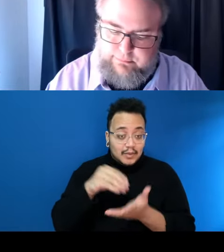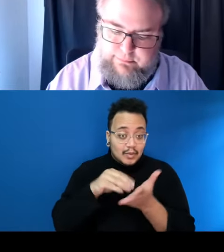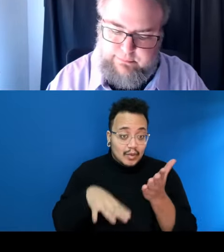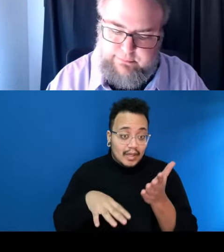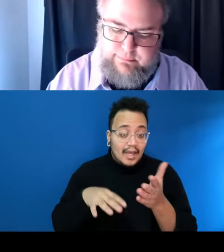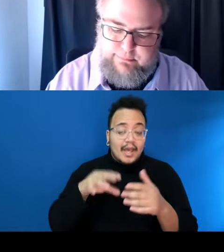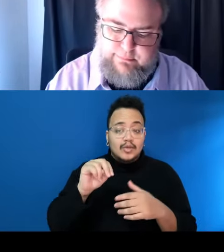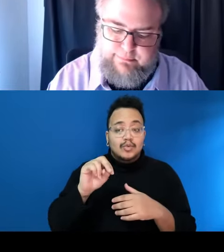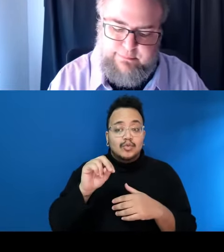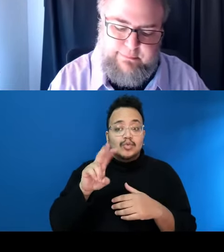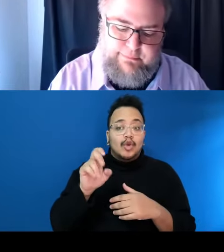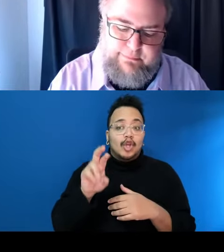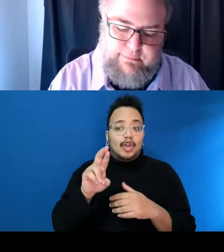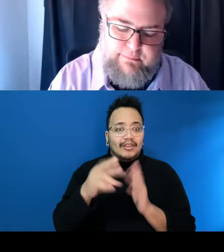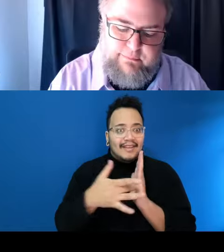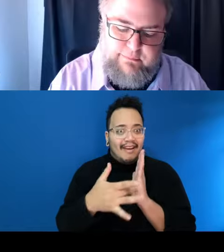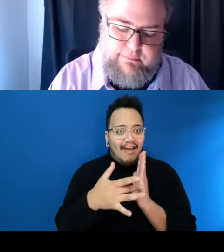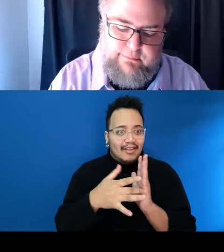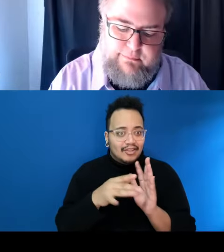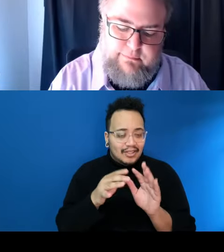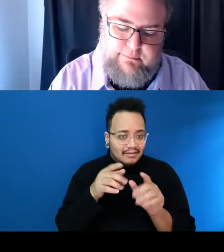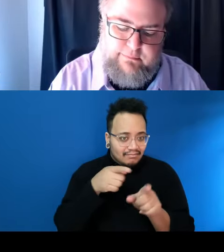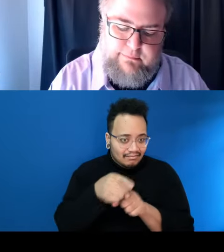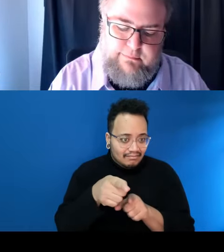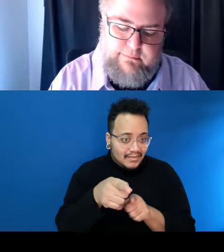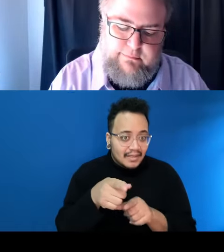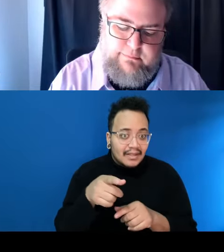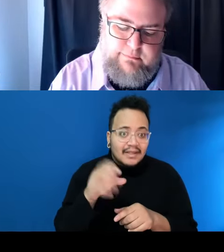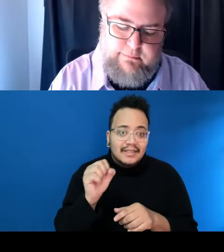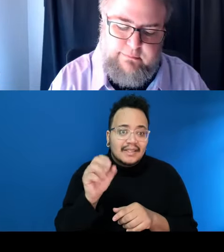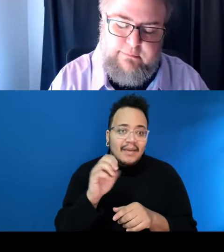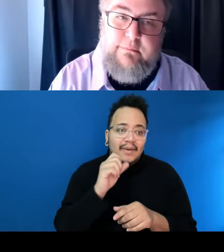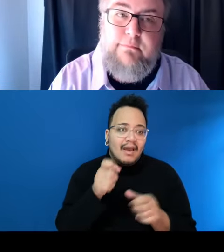Sam has never let what happened years ago, be the defining factor.